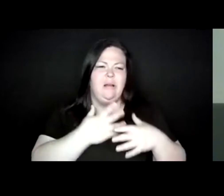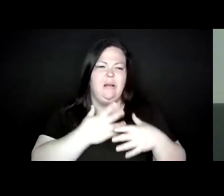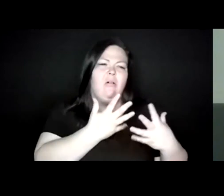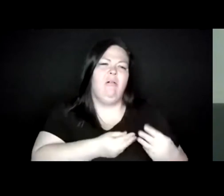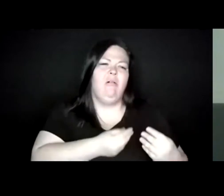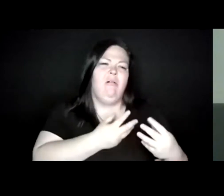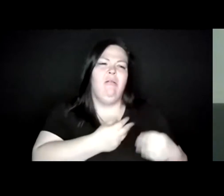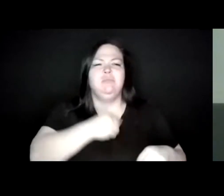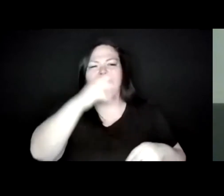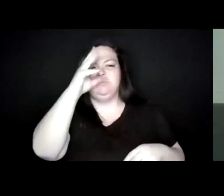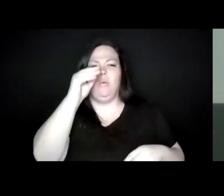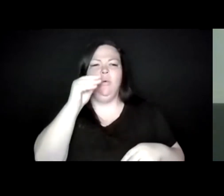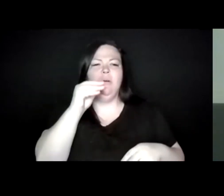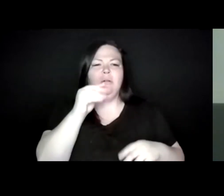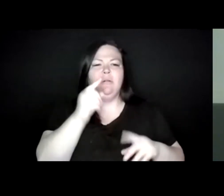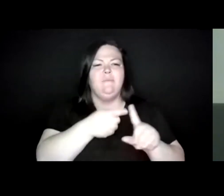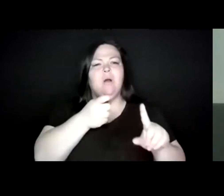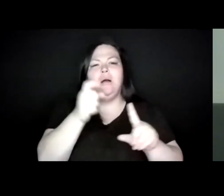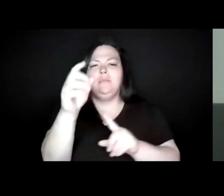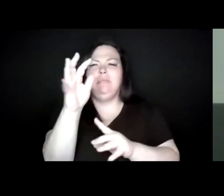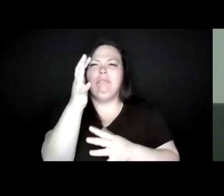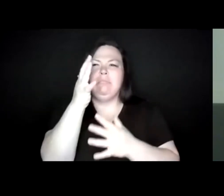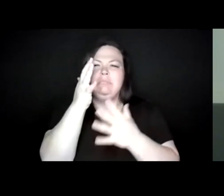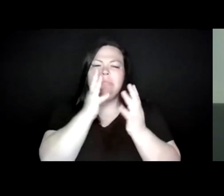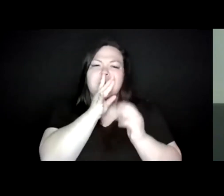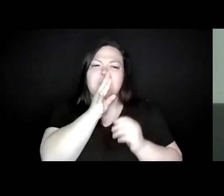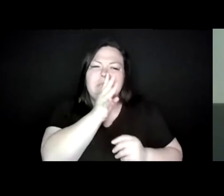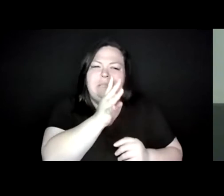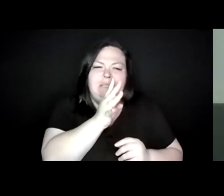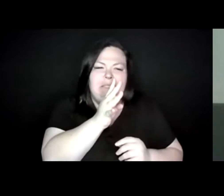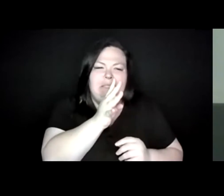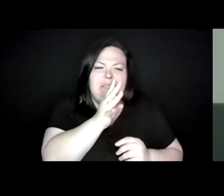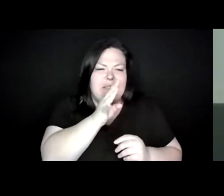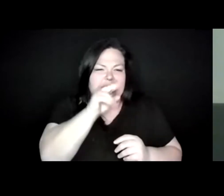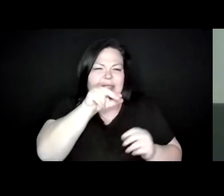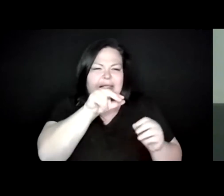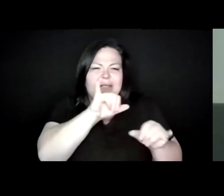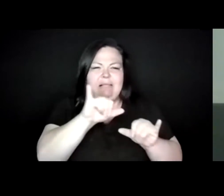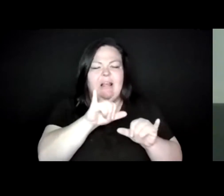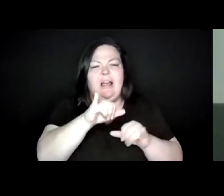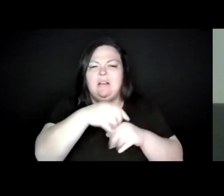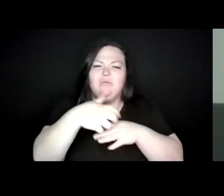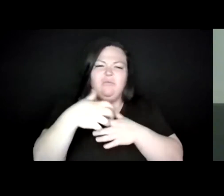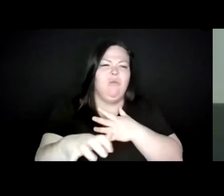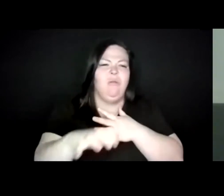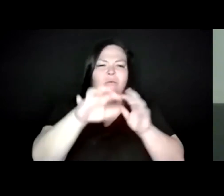bleats from a smoky forest of a mouth/ dangling tongues, red rain.//